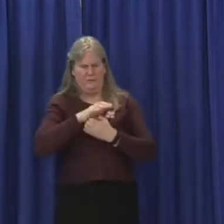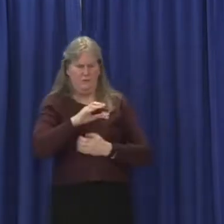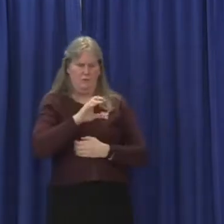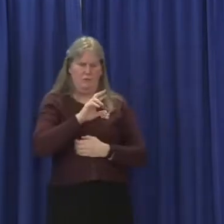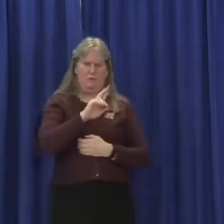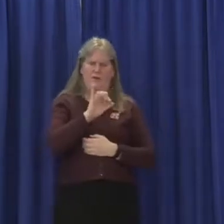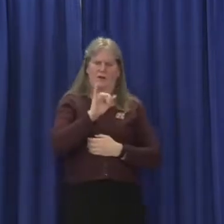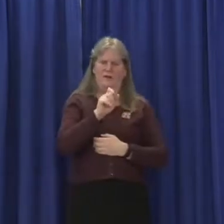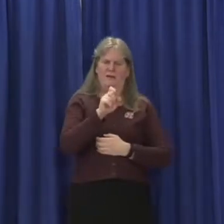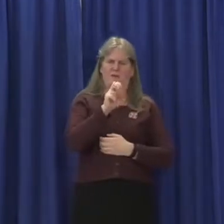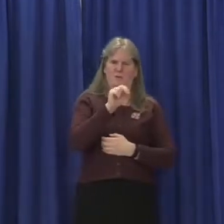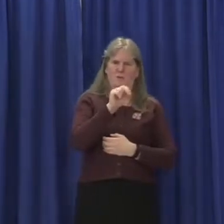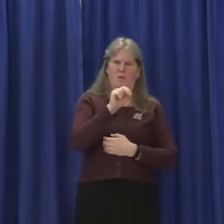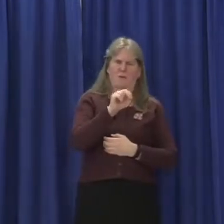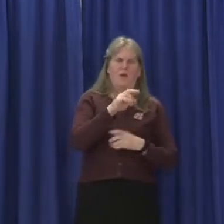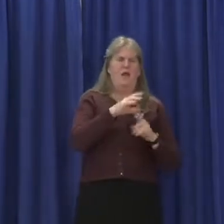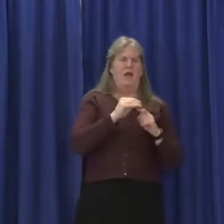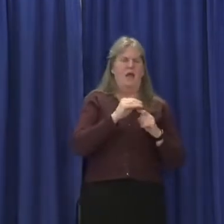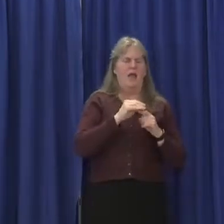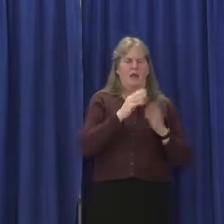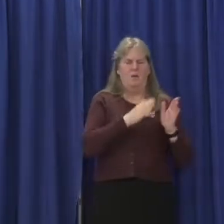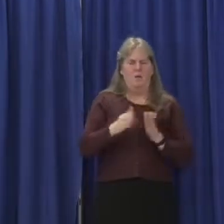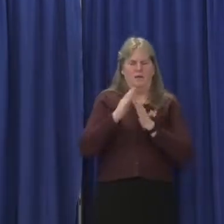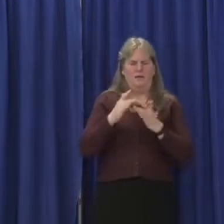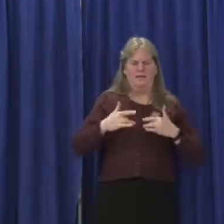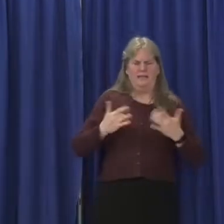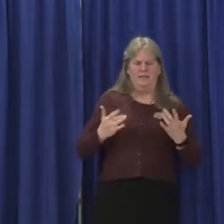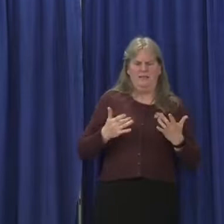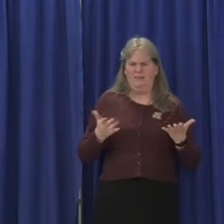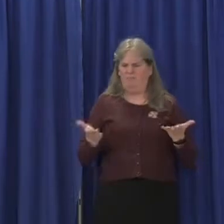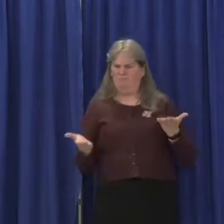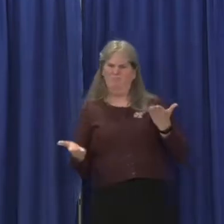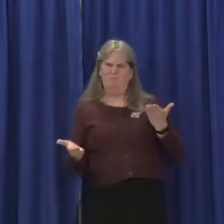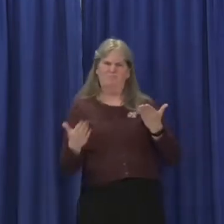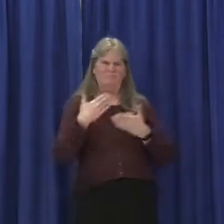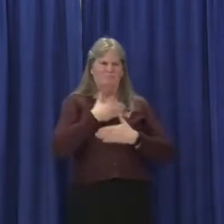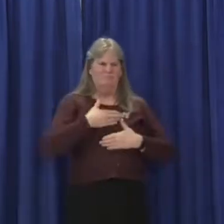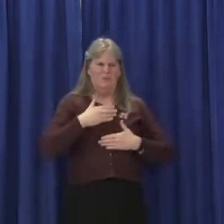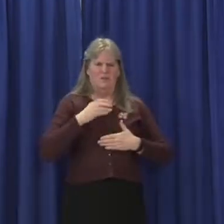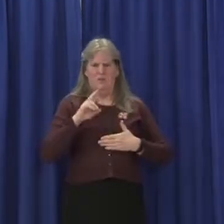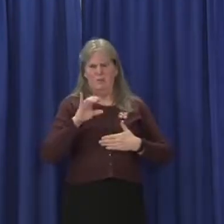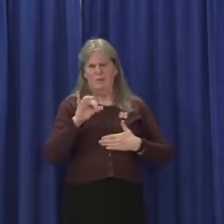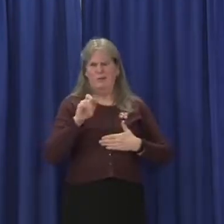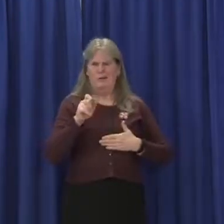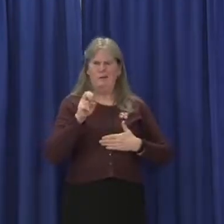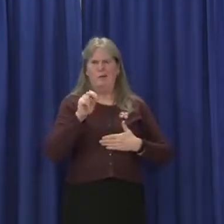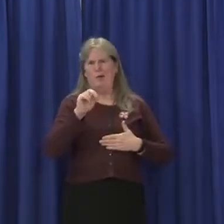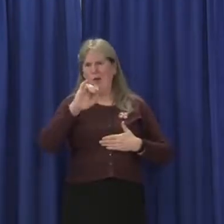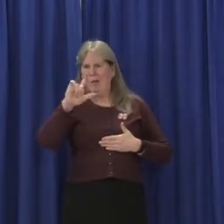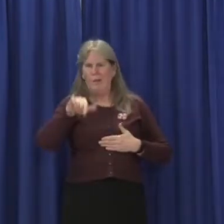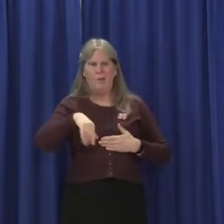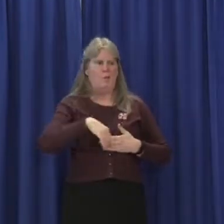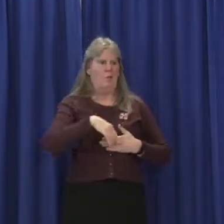organizational activities. Can you explain how the restrictions apply to each,